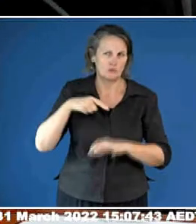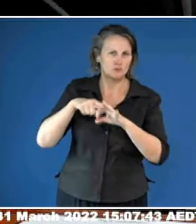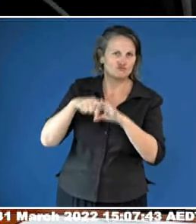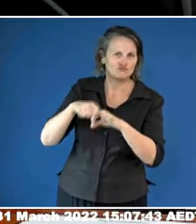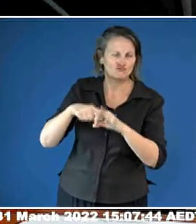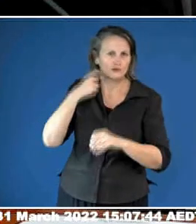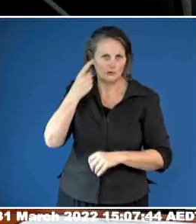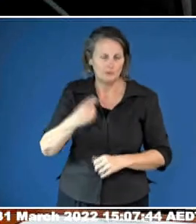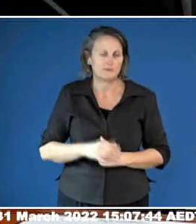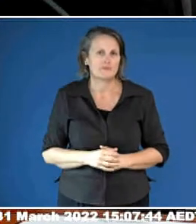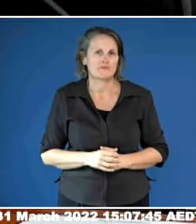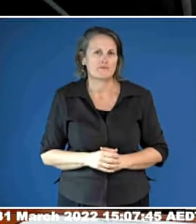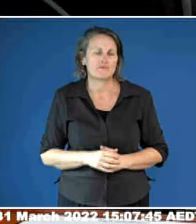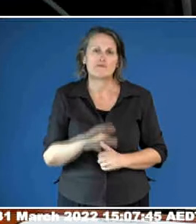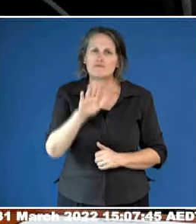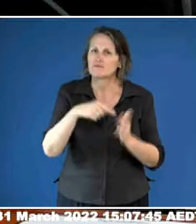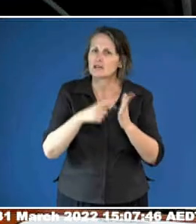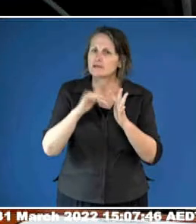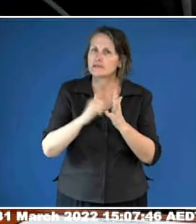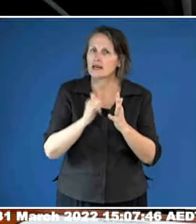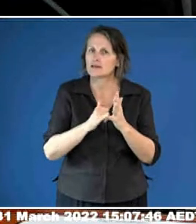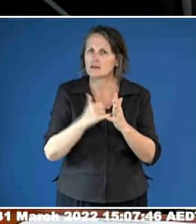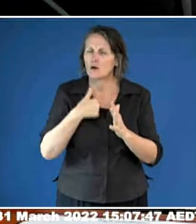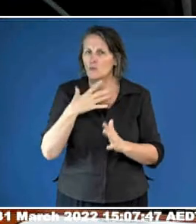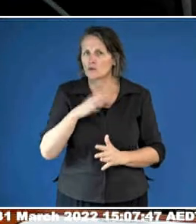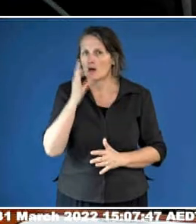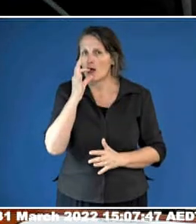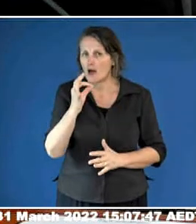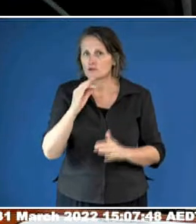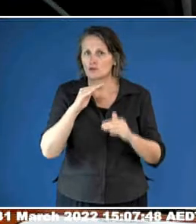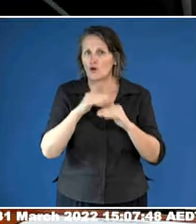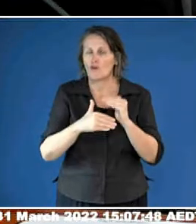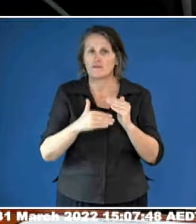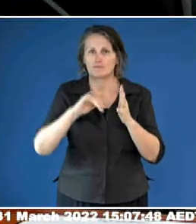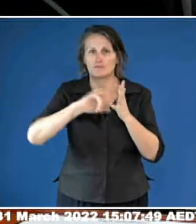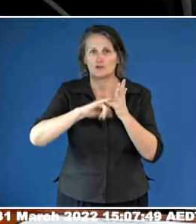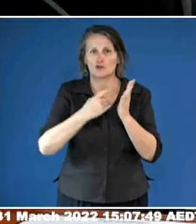Tess, can I ask you about what WWDA has heard about screening processes for violence